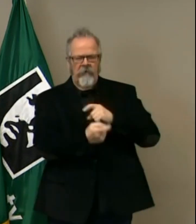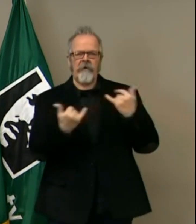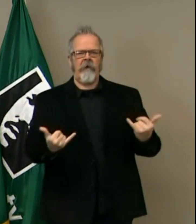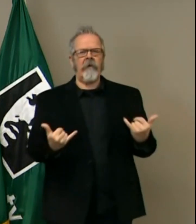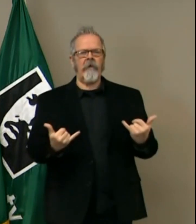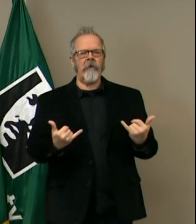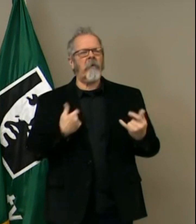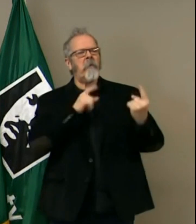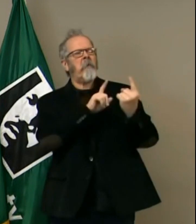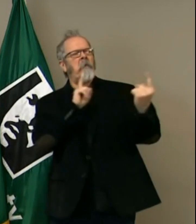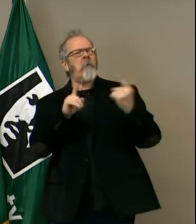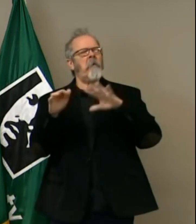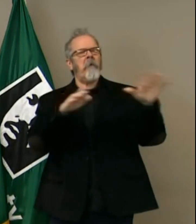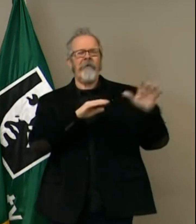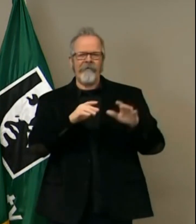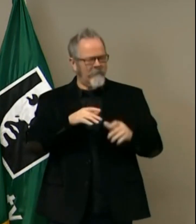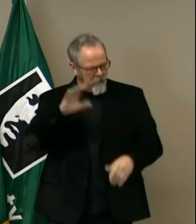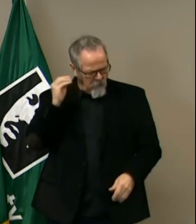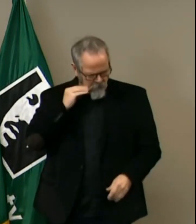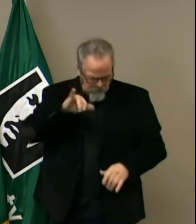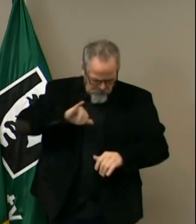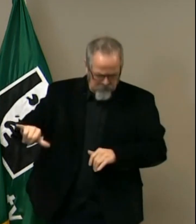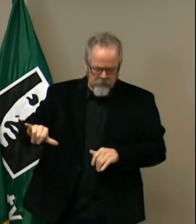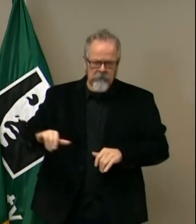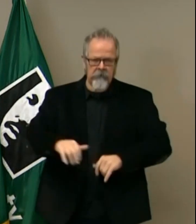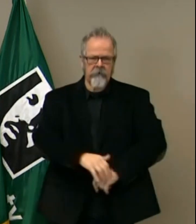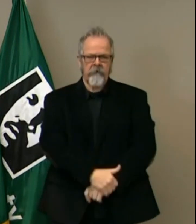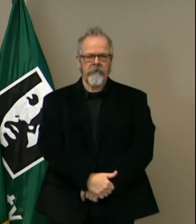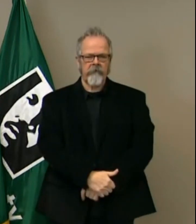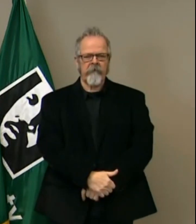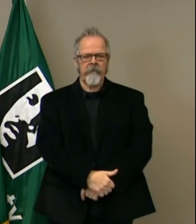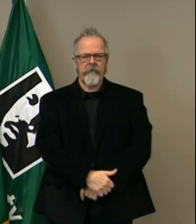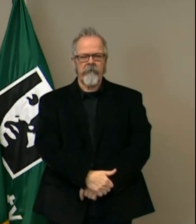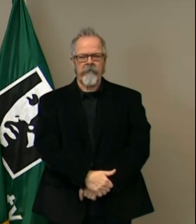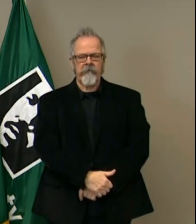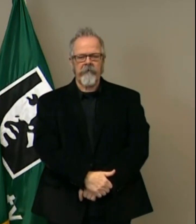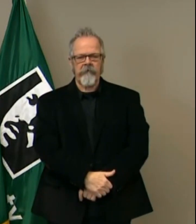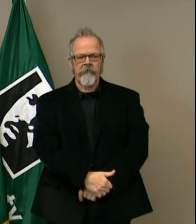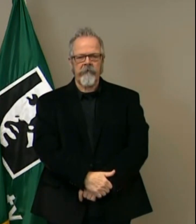who come in contact with this virus six feet between us ought to be the rule in